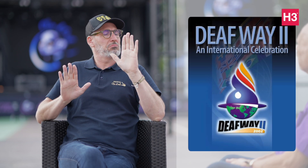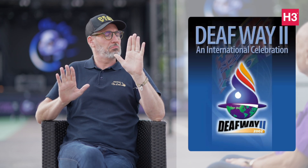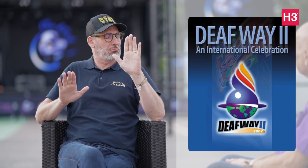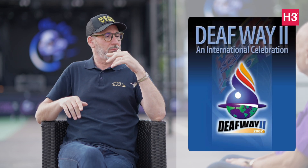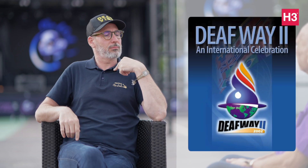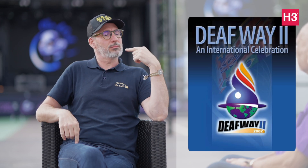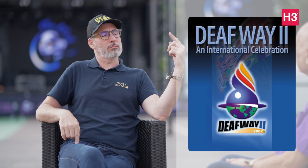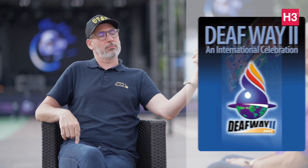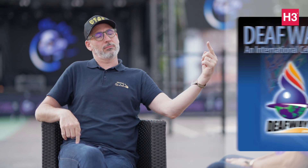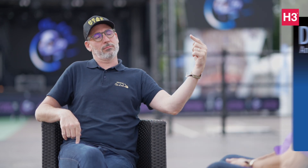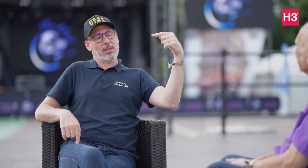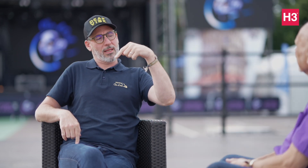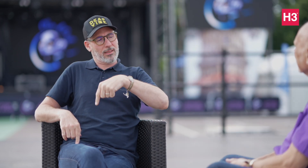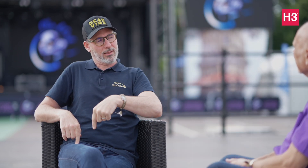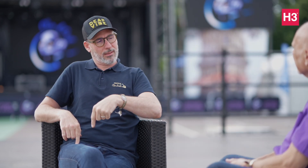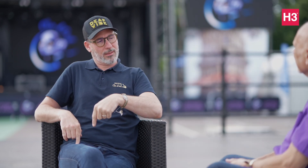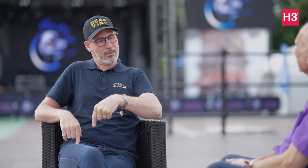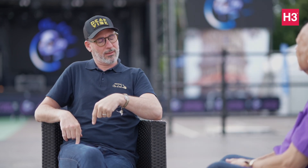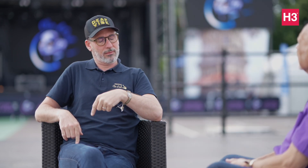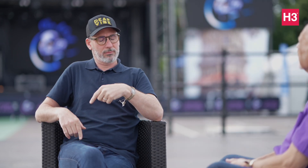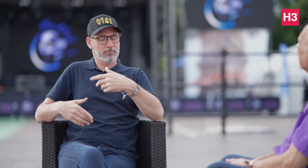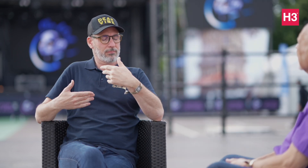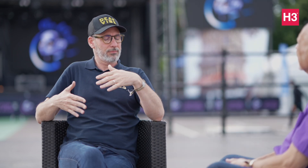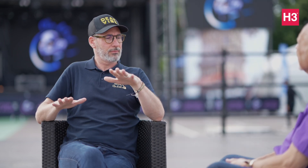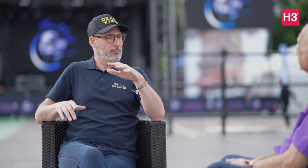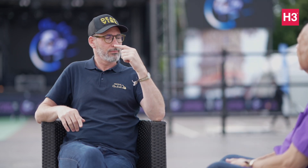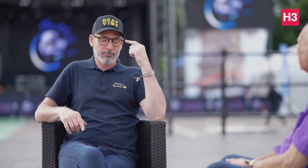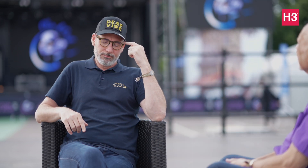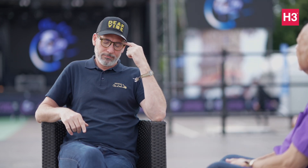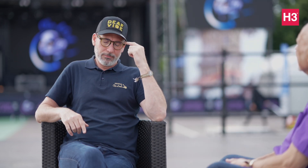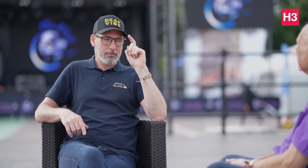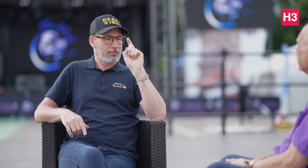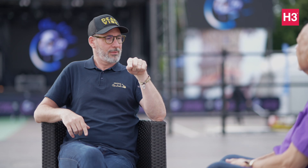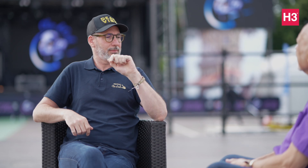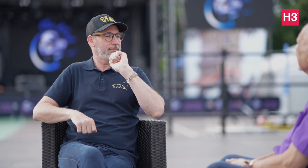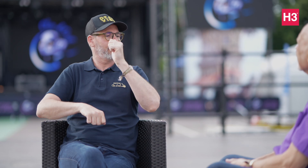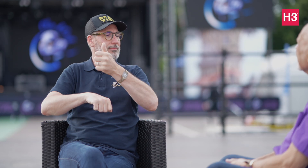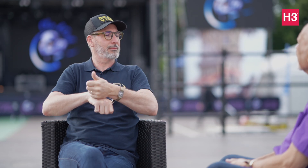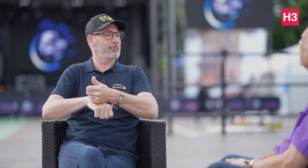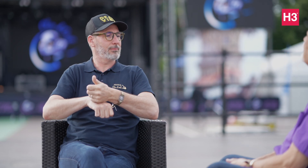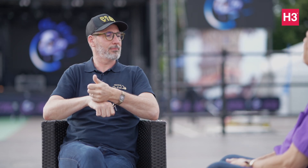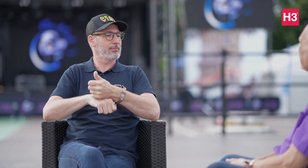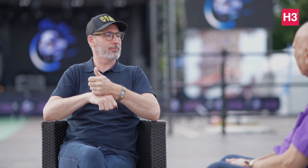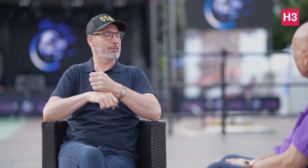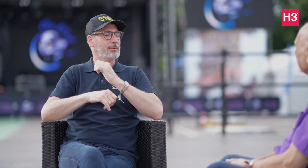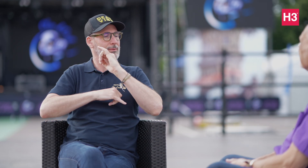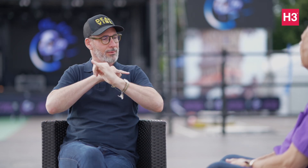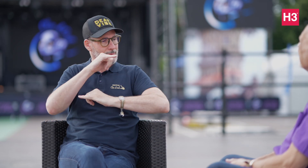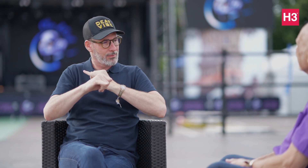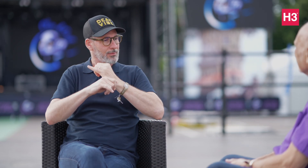Deaf Way 2 was a major festival that brought people together. That experience made me think: why wasn’t there something like this in Europe?